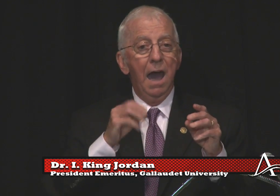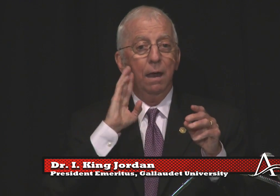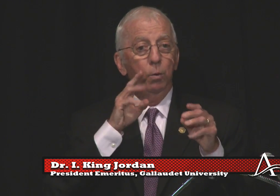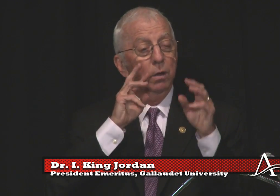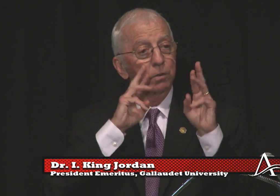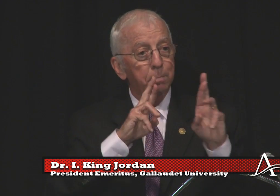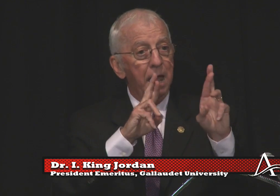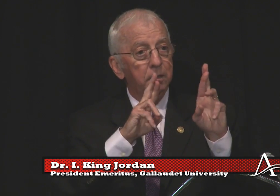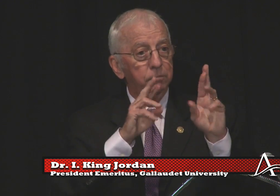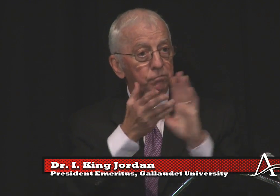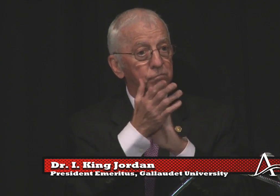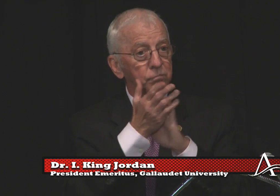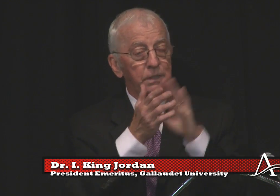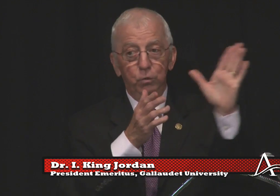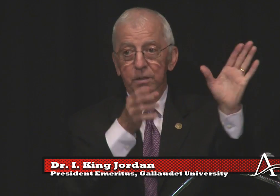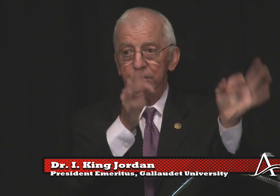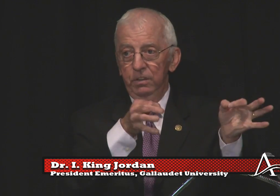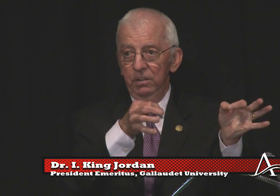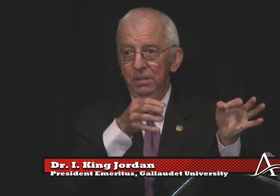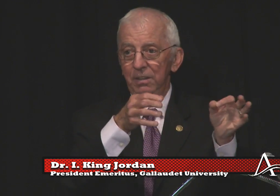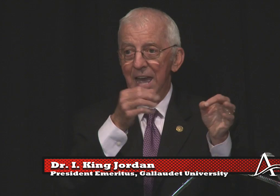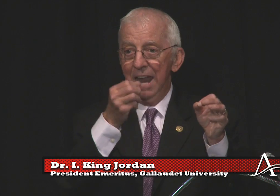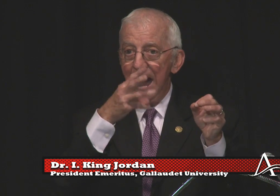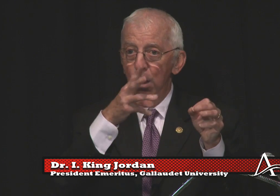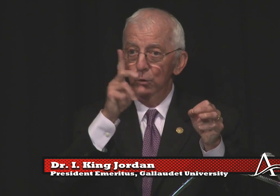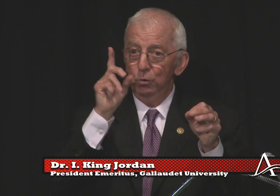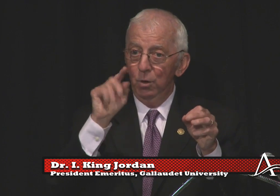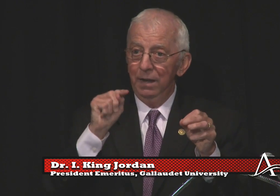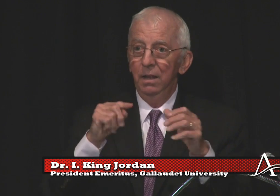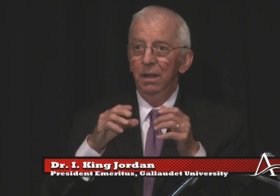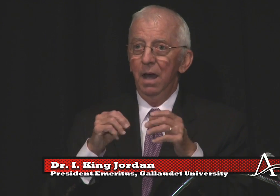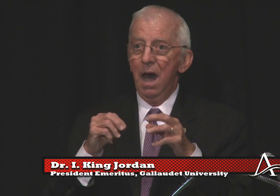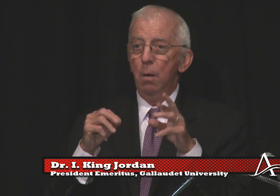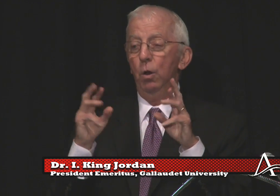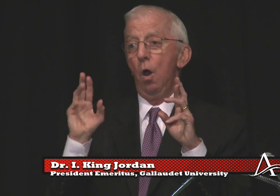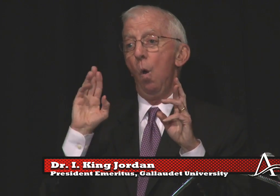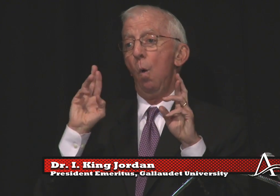I will respect your decision on how you do it. I would hope